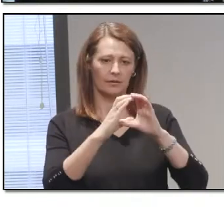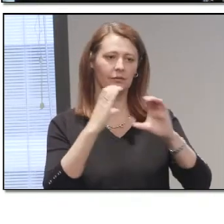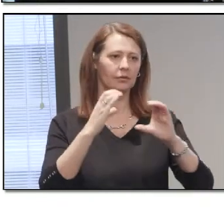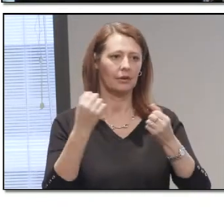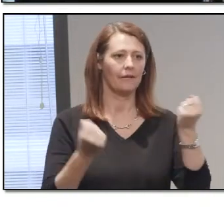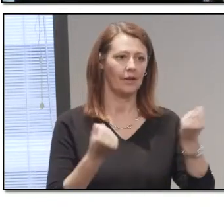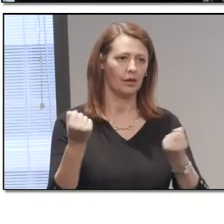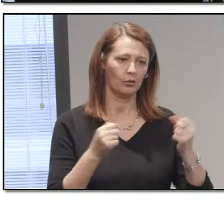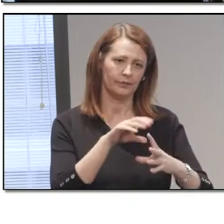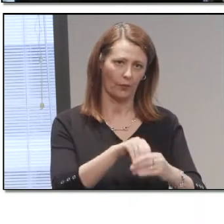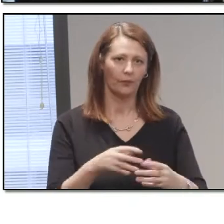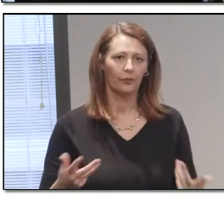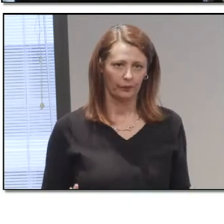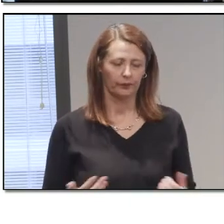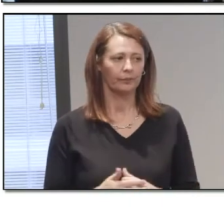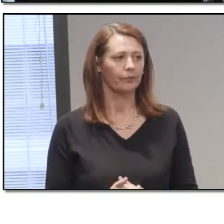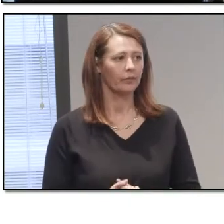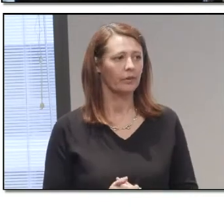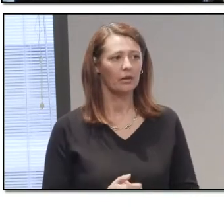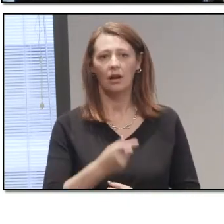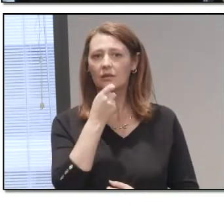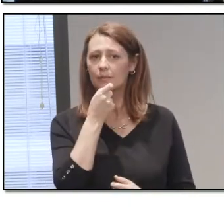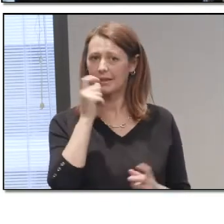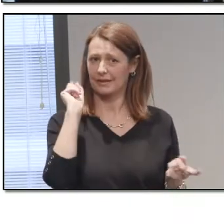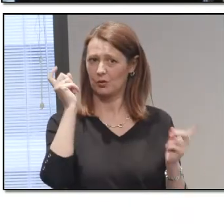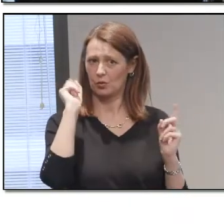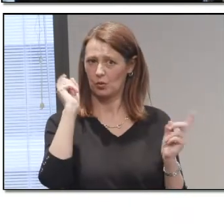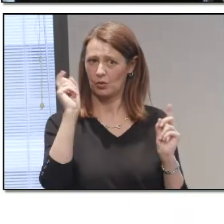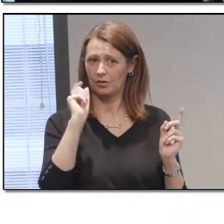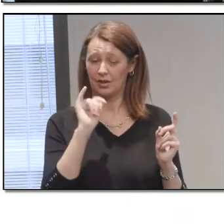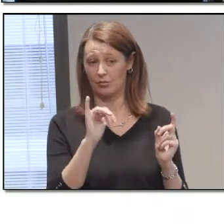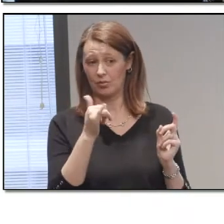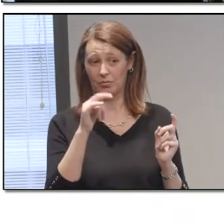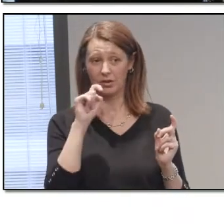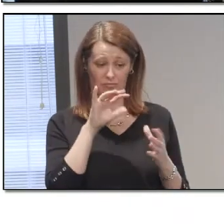in there as well and it's a little bit of concern and it's probably likely to do with an increase